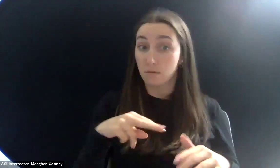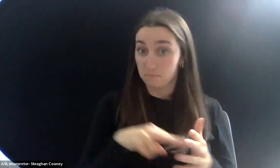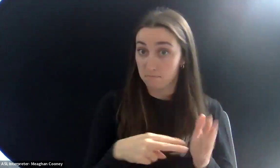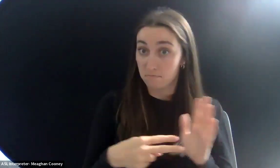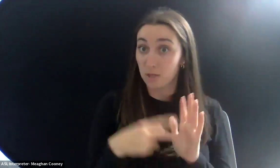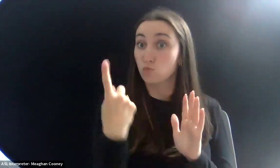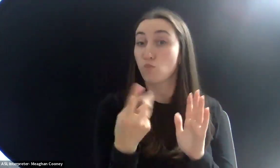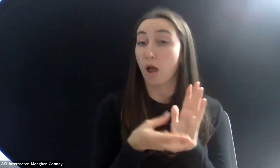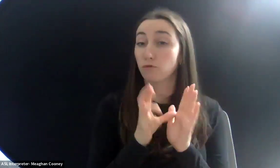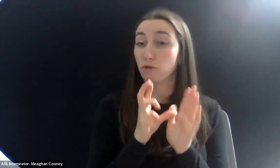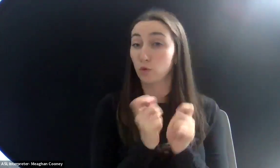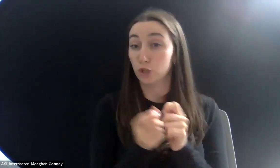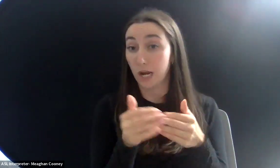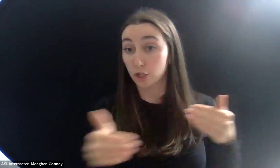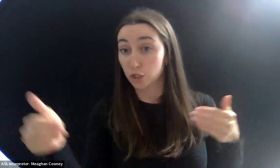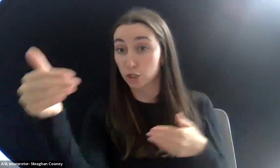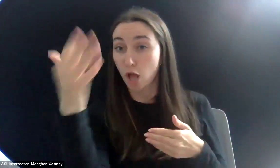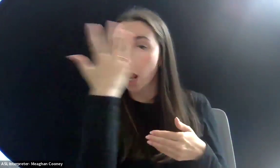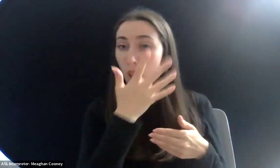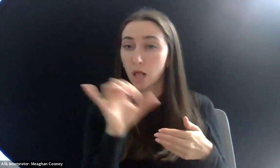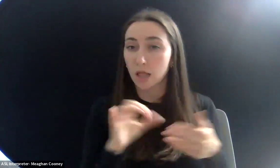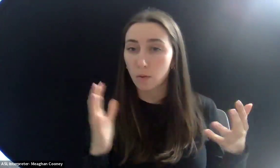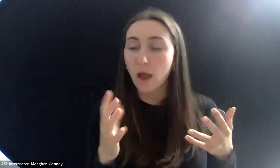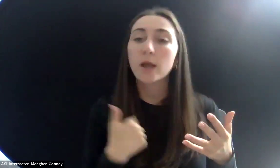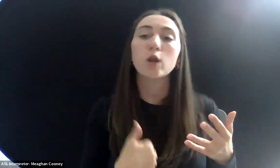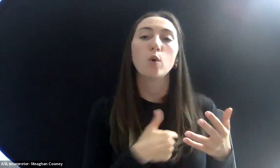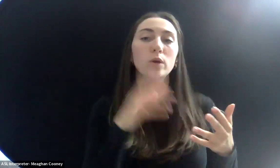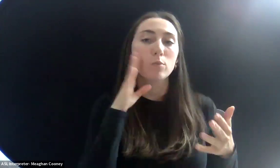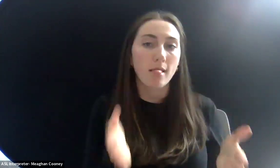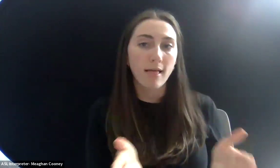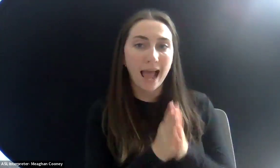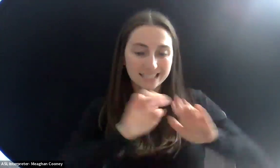review process from there on is that we'd asked you to evaluate